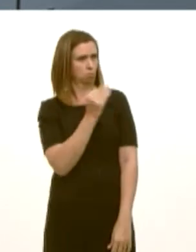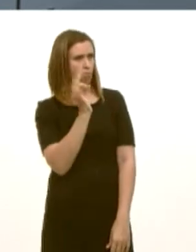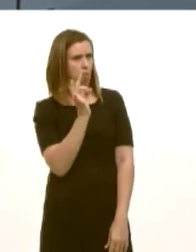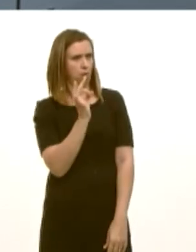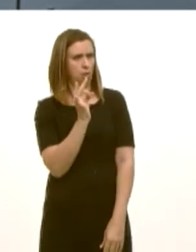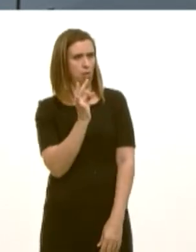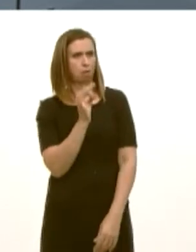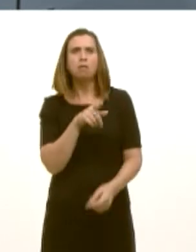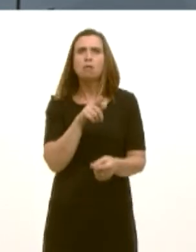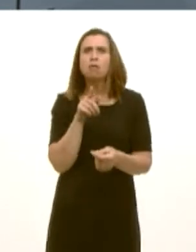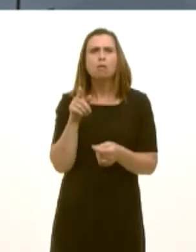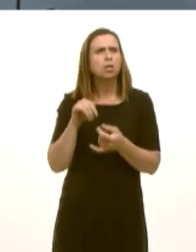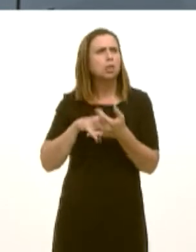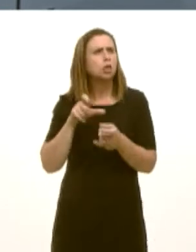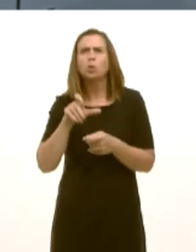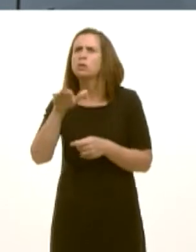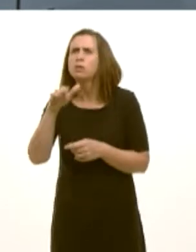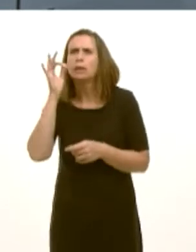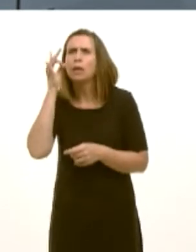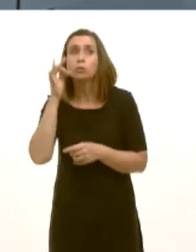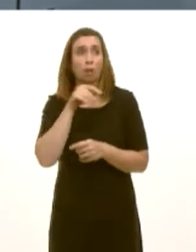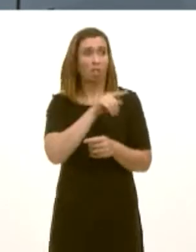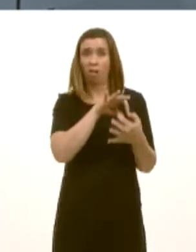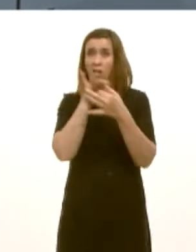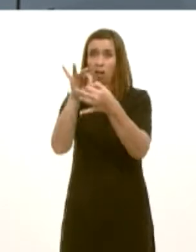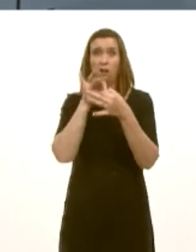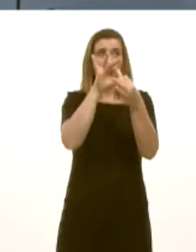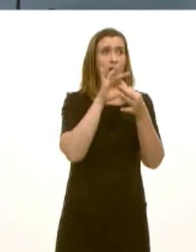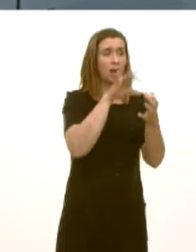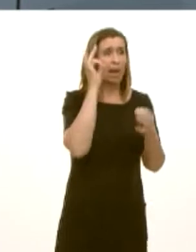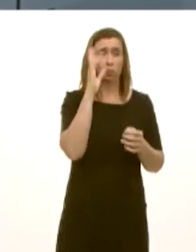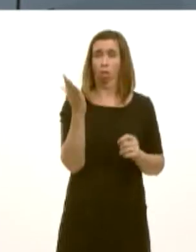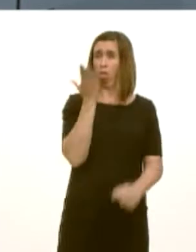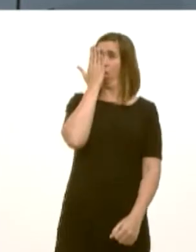Caerphilly gave out information two to three months before the event; Torfaen and Cardiff the week before.